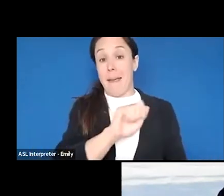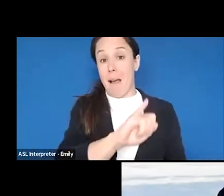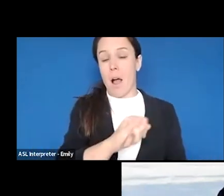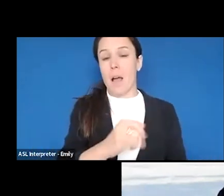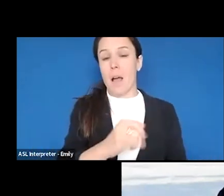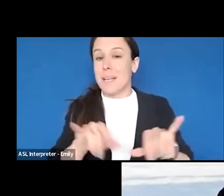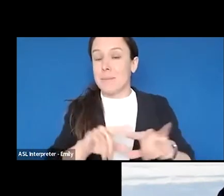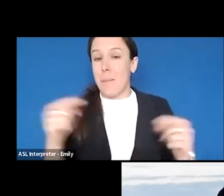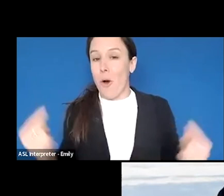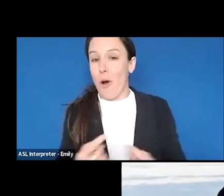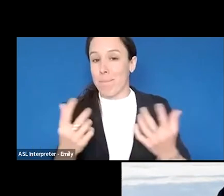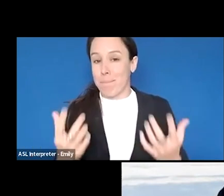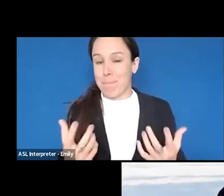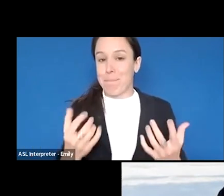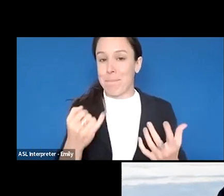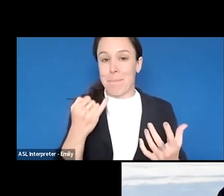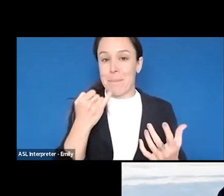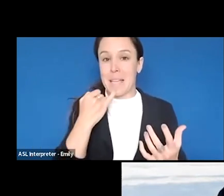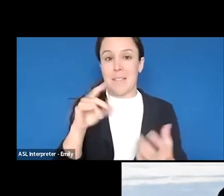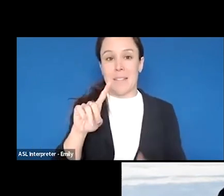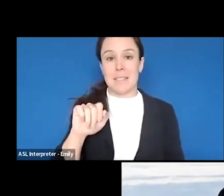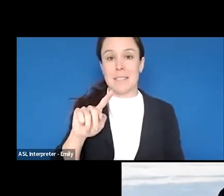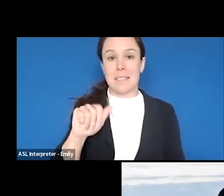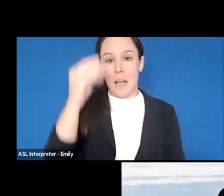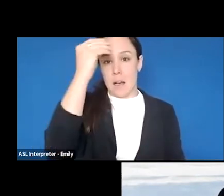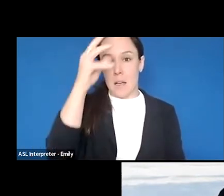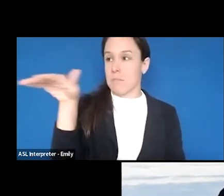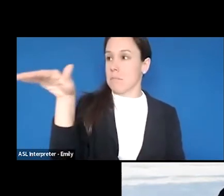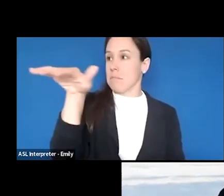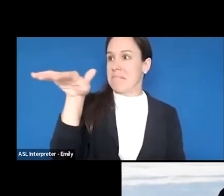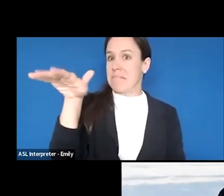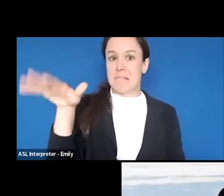one could have from having data out there. So I think we might see new models of you